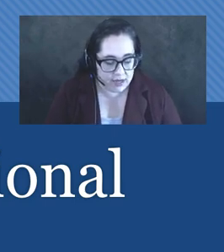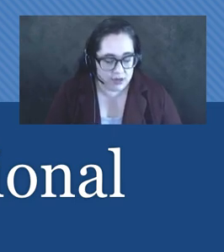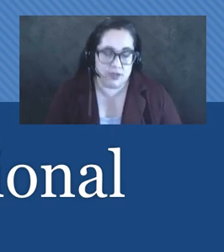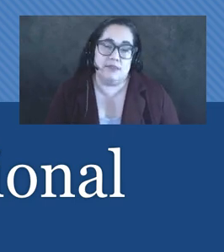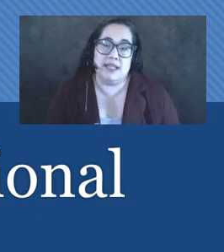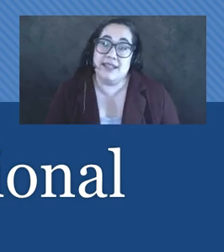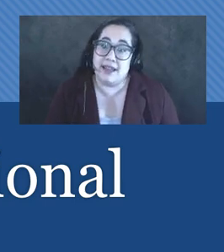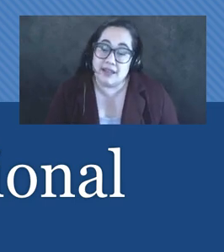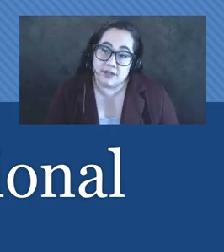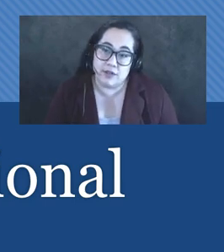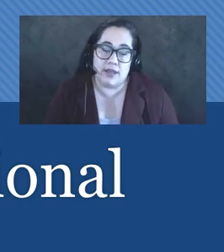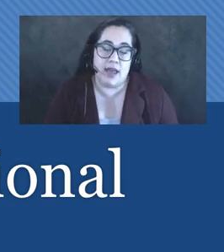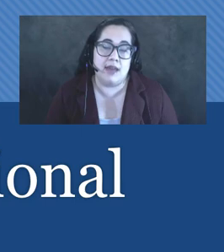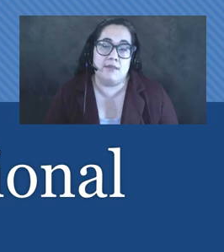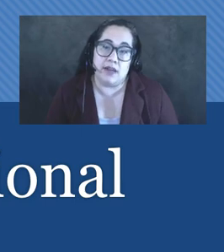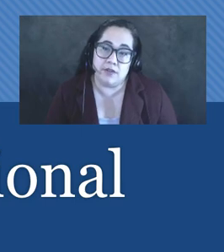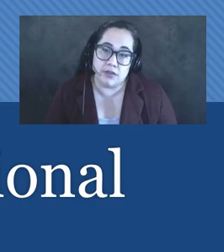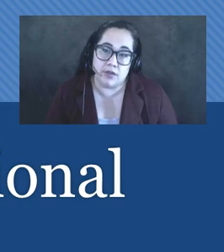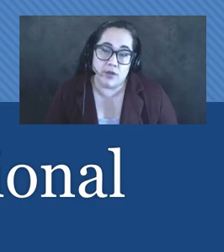that you need to be attentive and mindful when